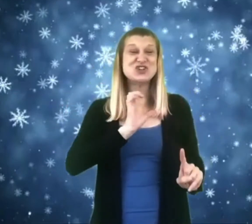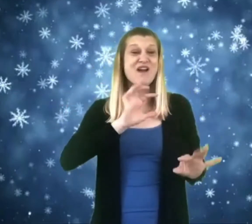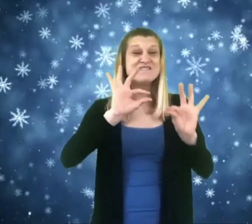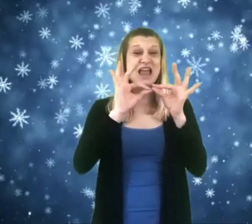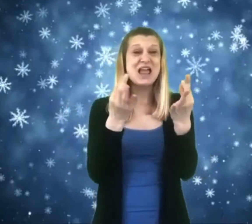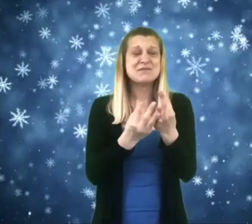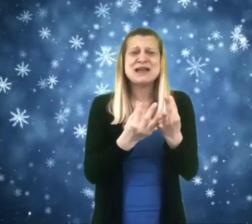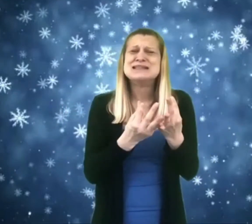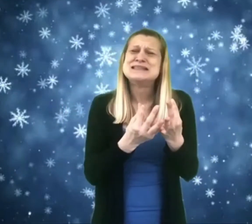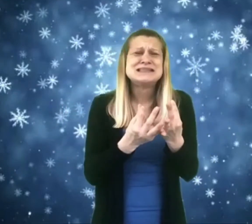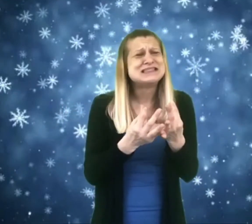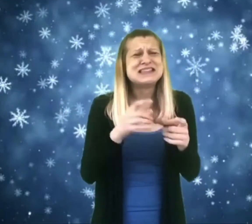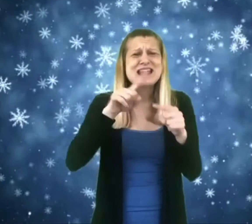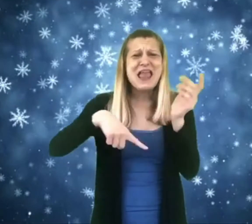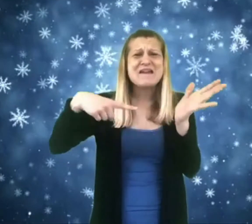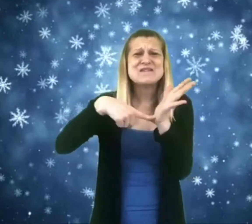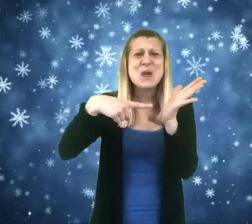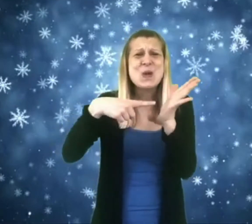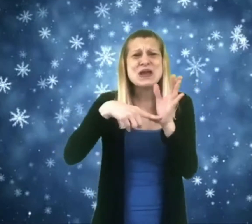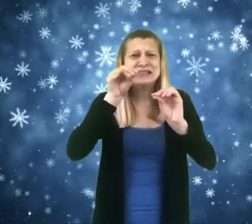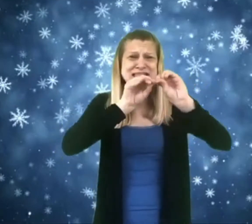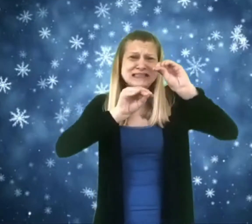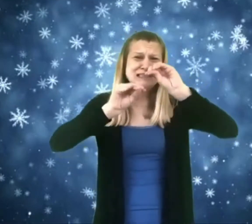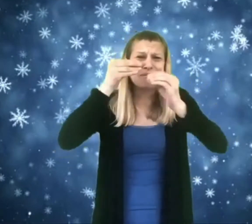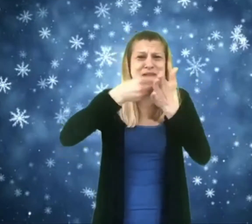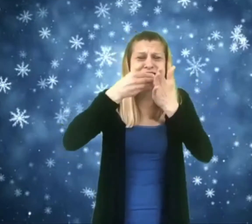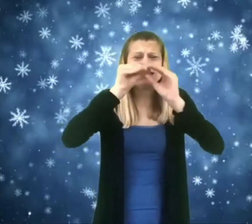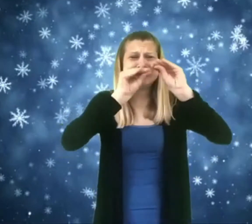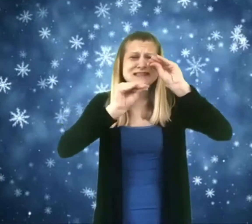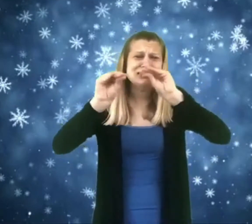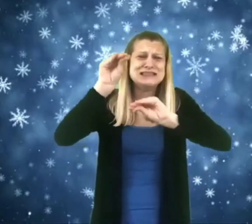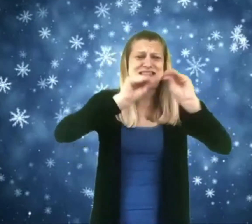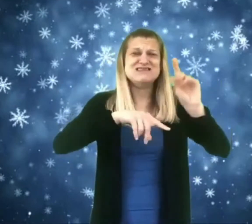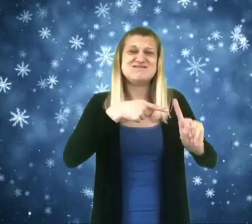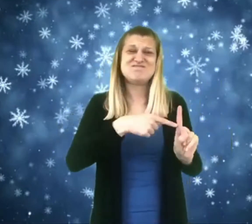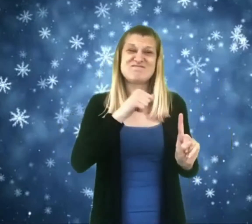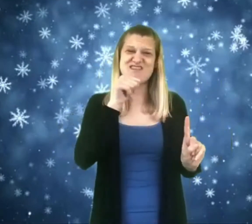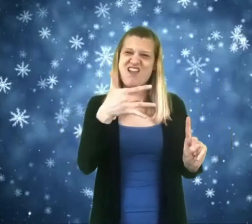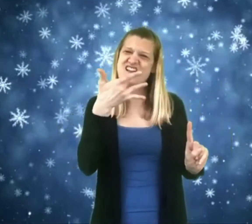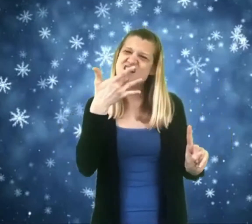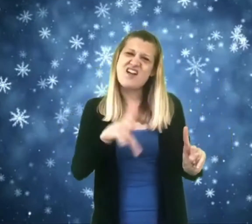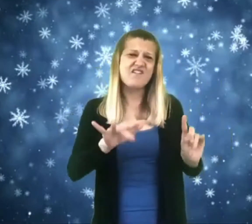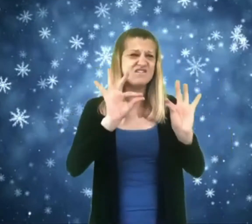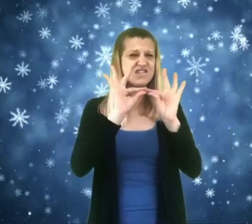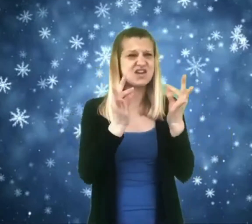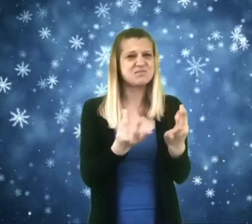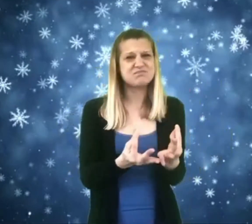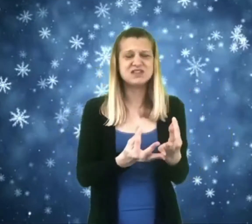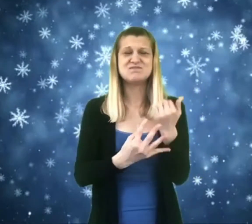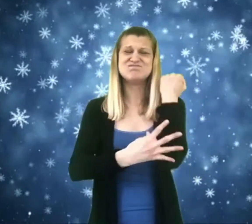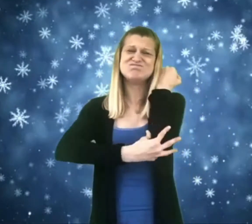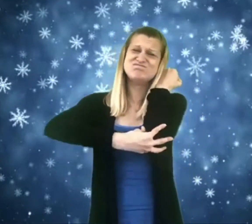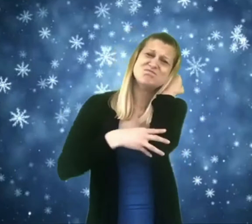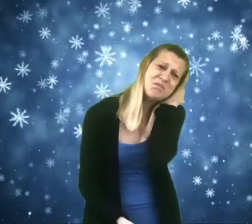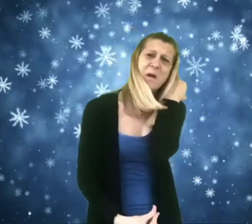But Charlie Bucket never got what he wanted because the family couldn’t afford it,